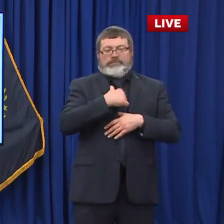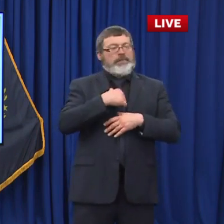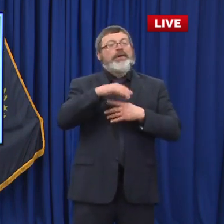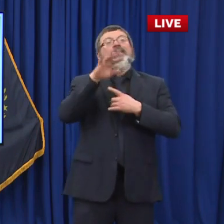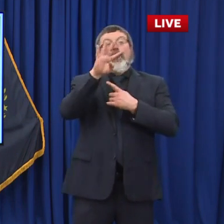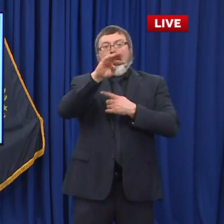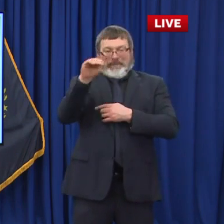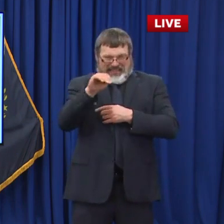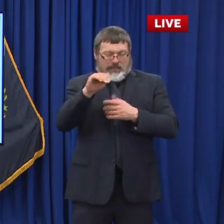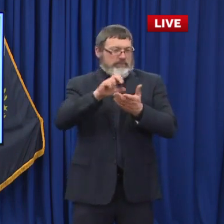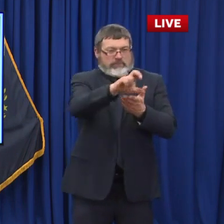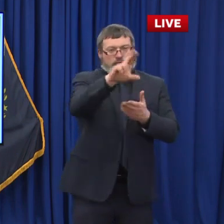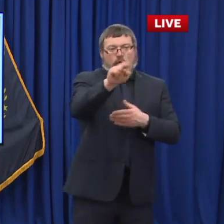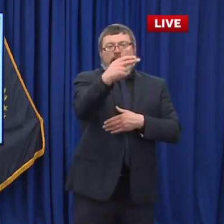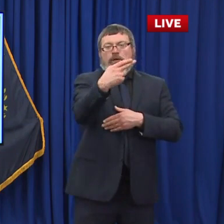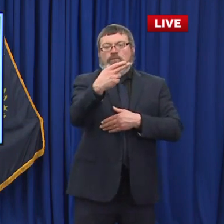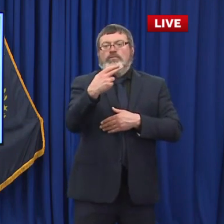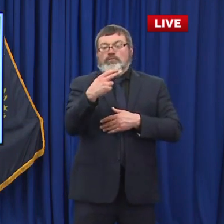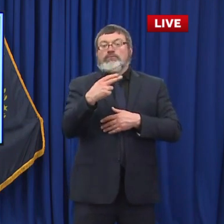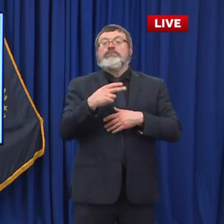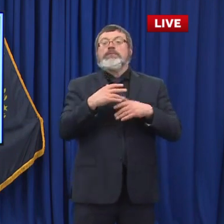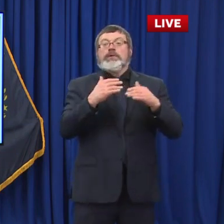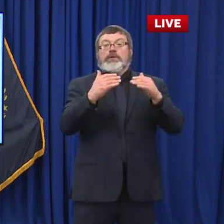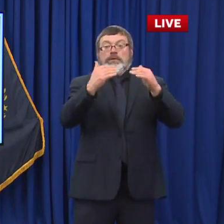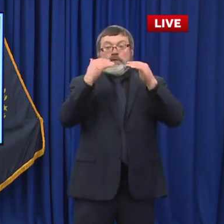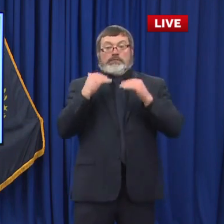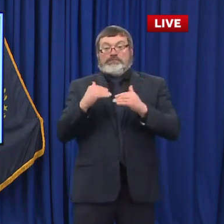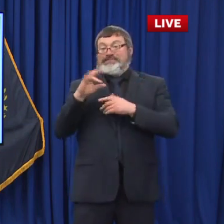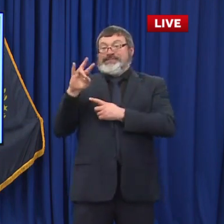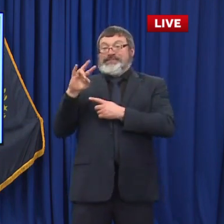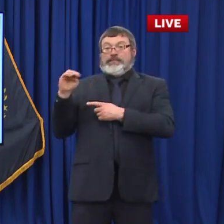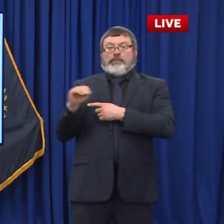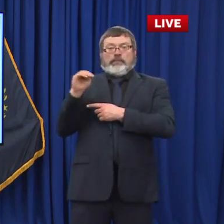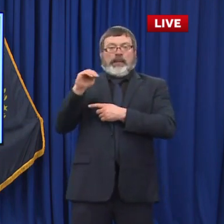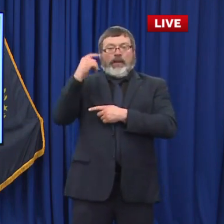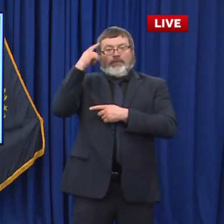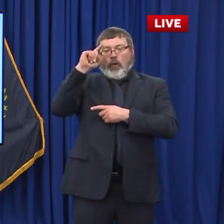FOR MILLION DOLLARS WILL BE ALLOCATED TO THE UNIVERSITY SYSTEM.